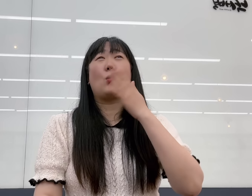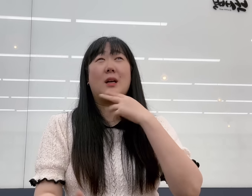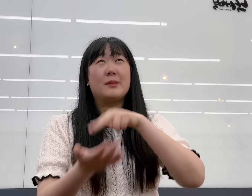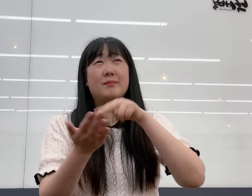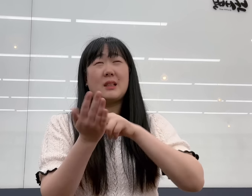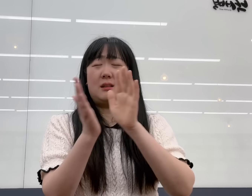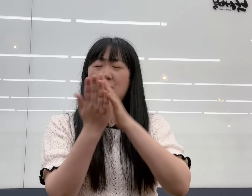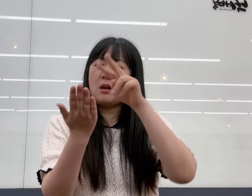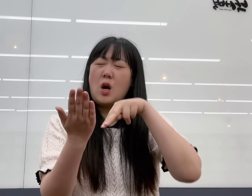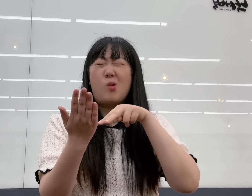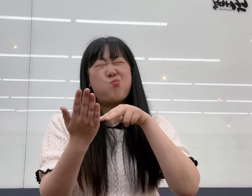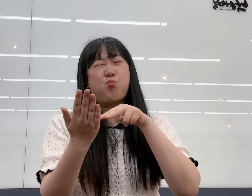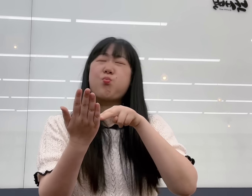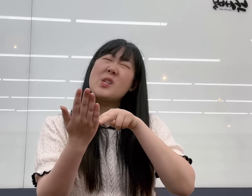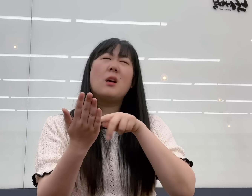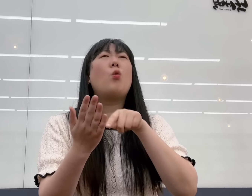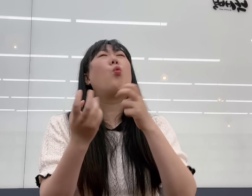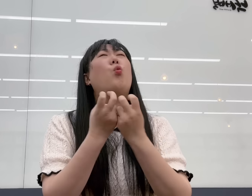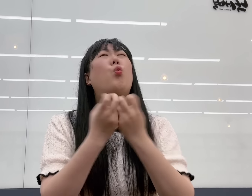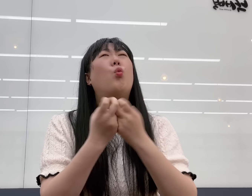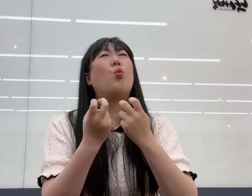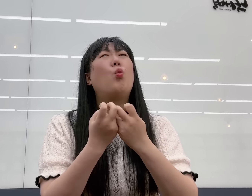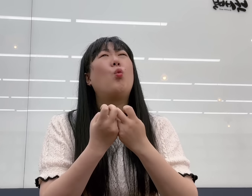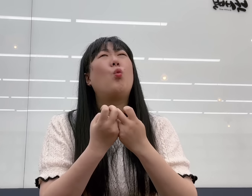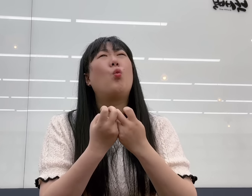There are many deaf people who don't like books, so maybe this is good, right?